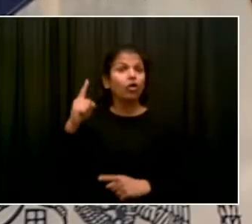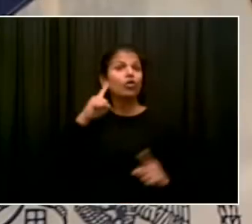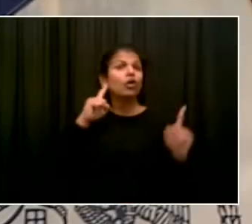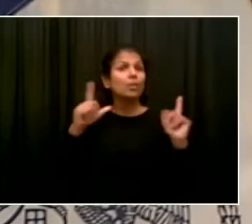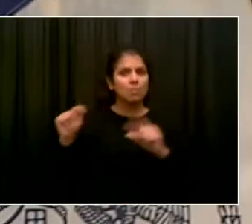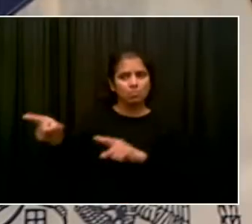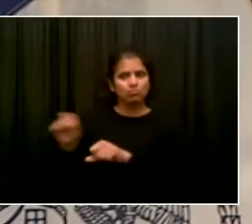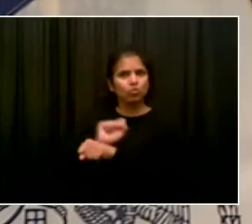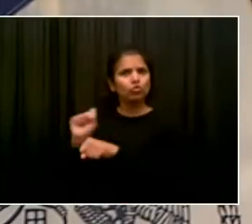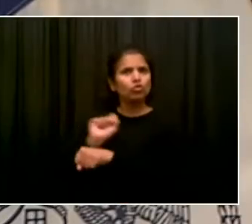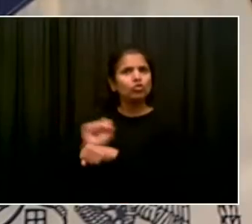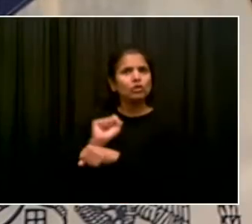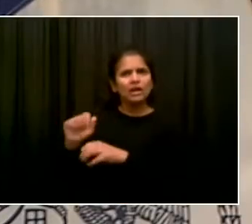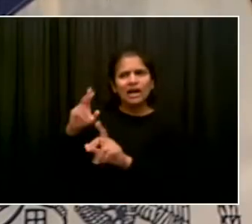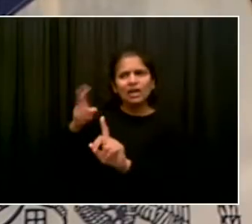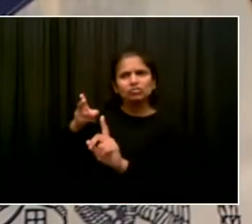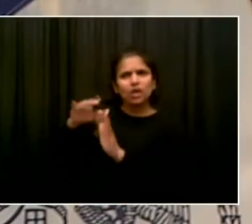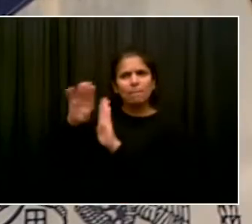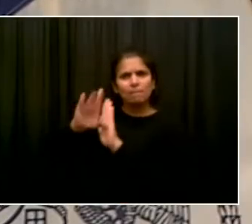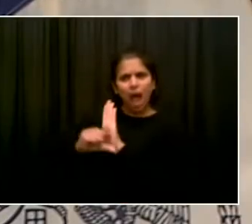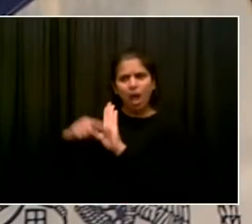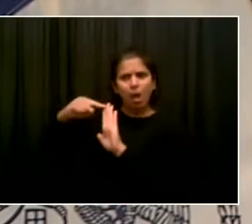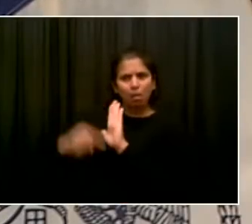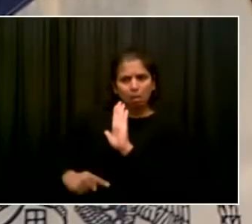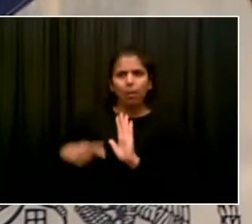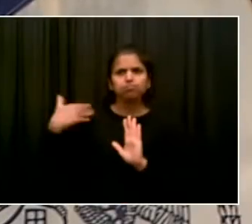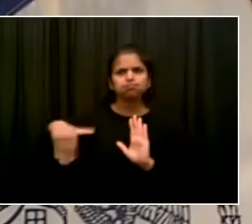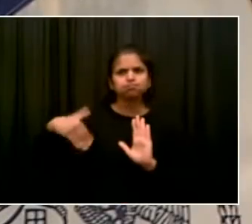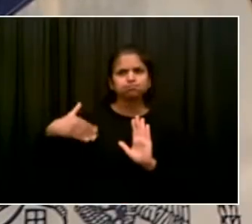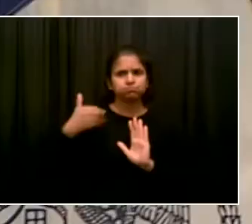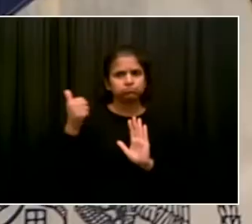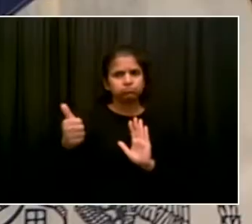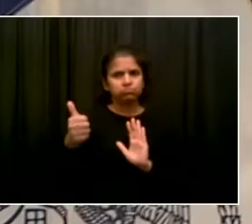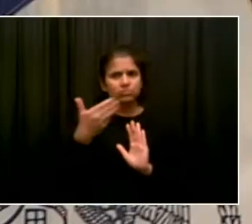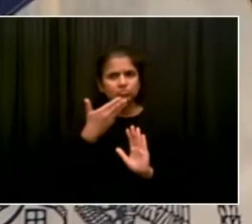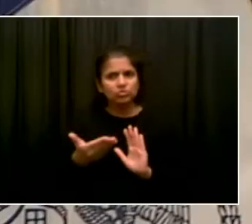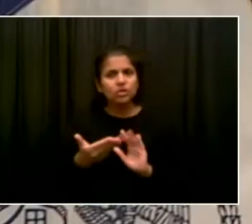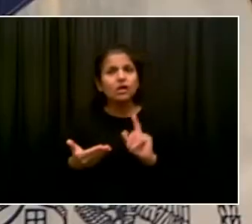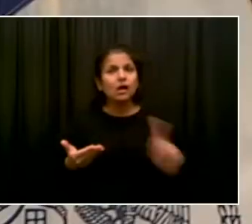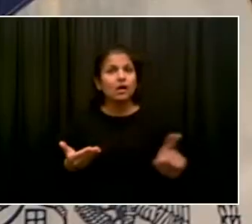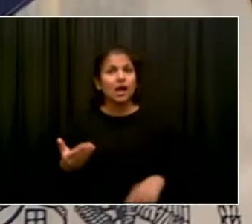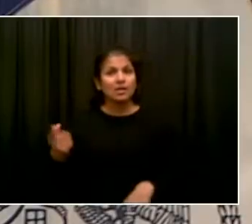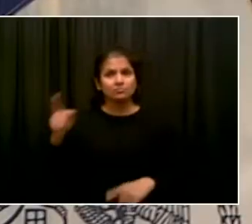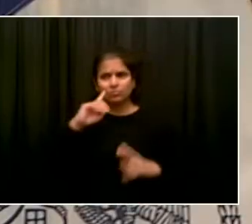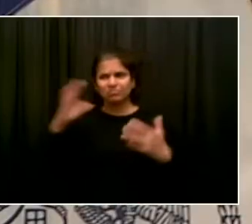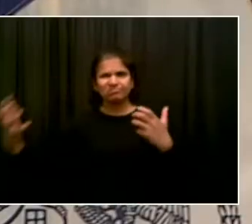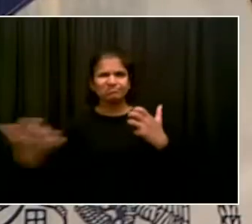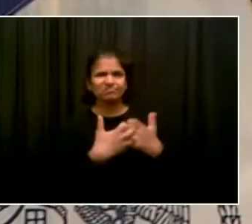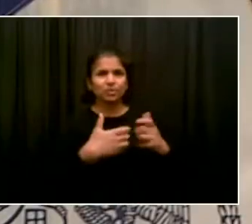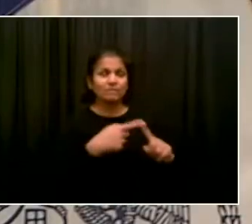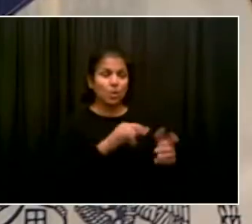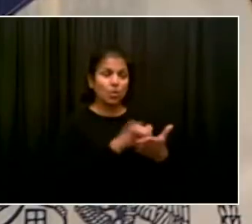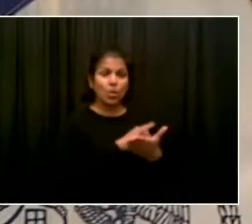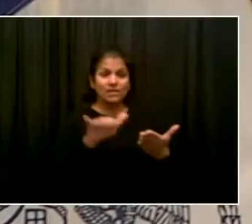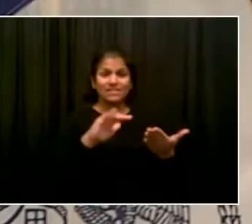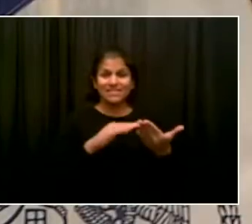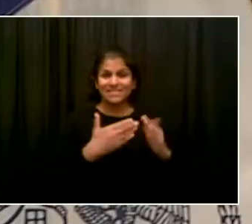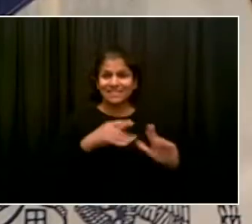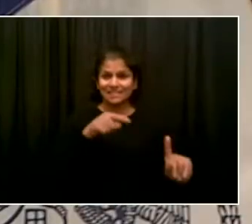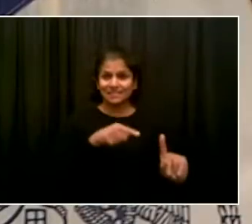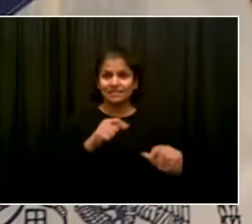THINGS ABOUT HER